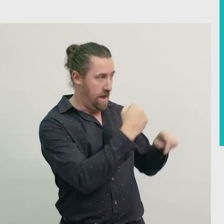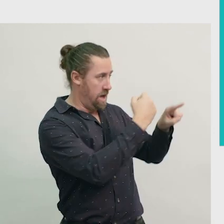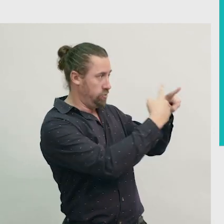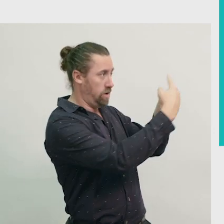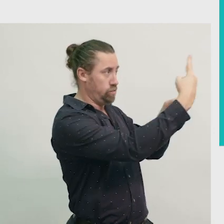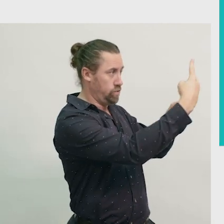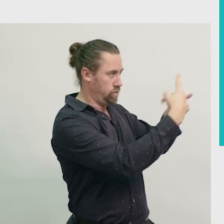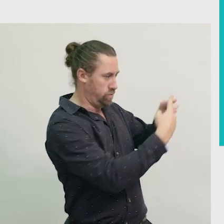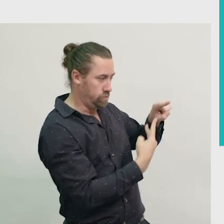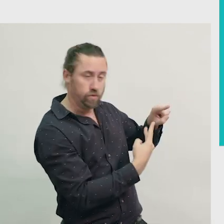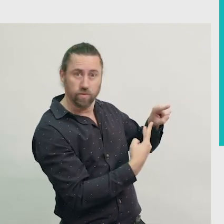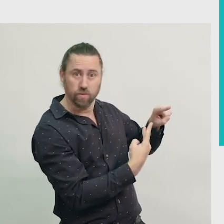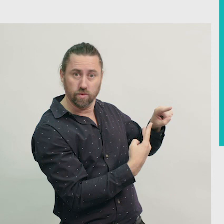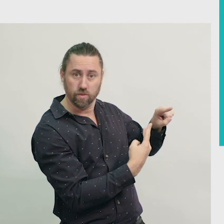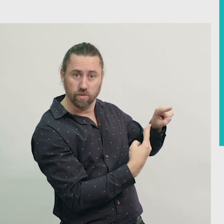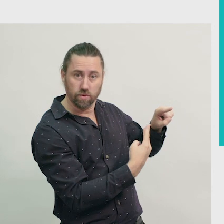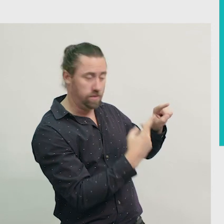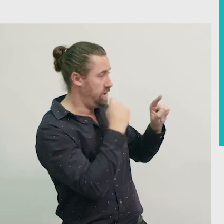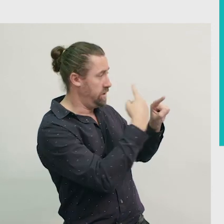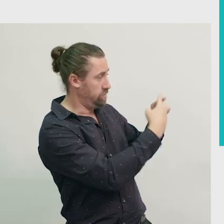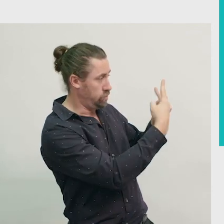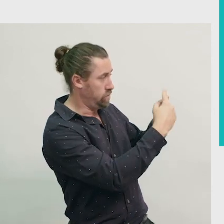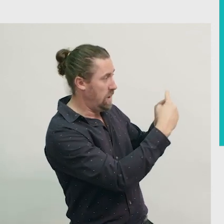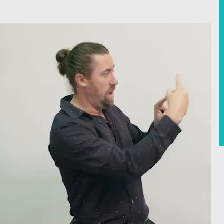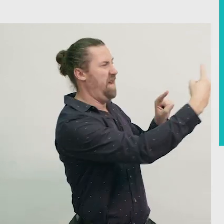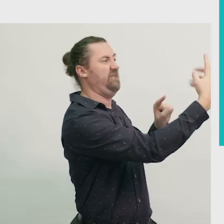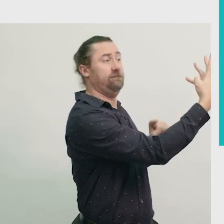so the length will be 2 squares x 2, which is 4 squares.